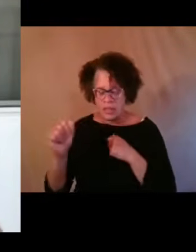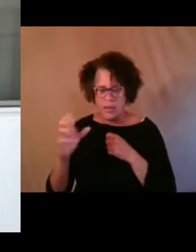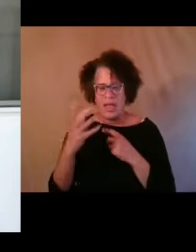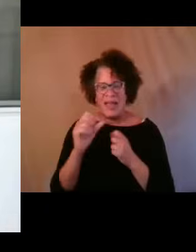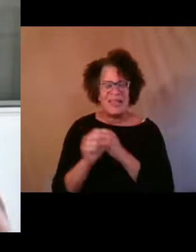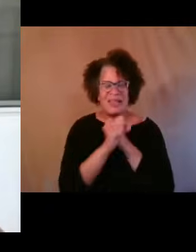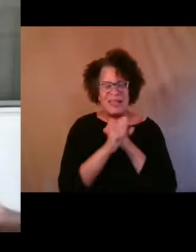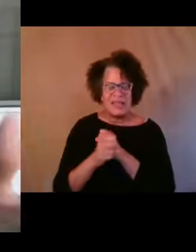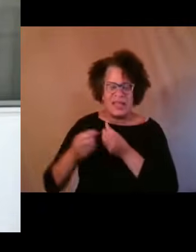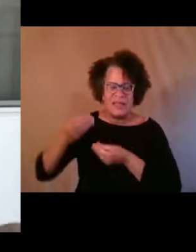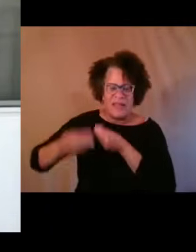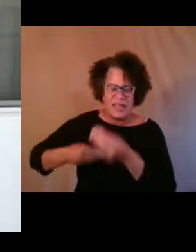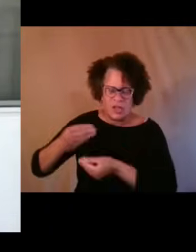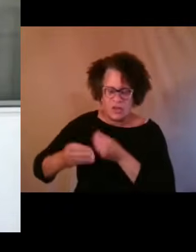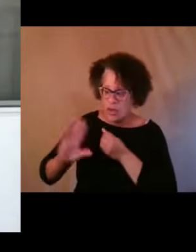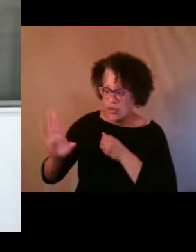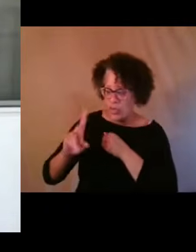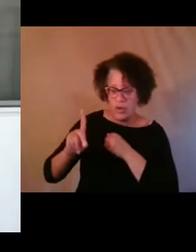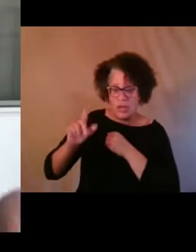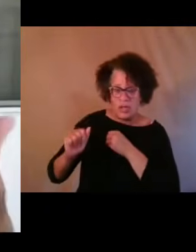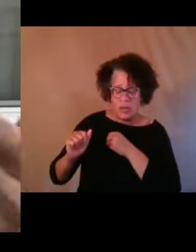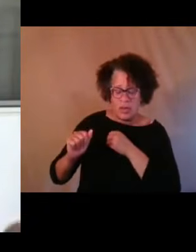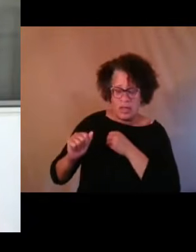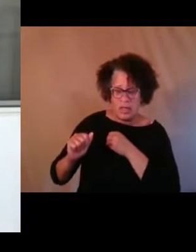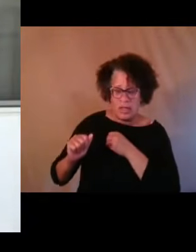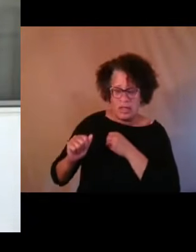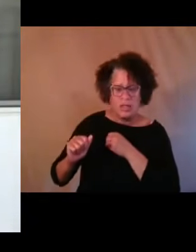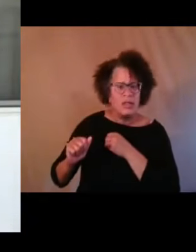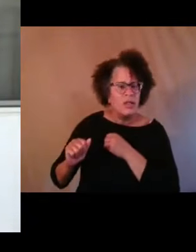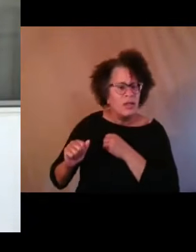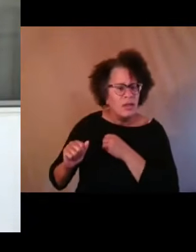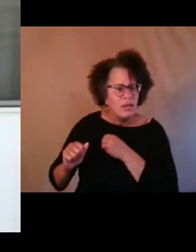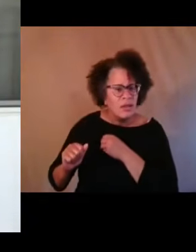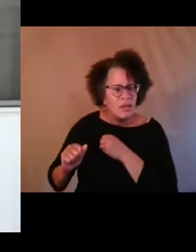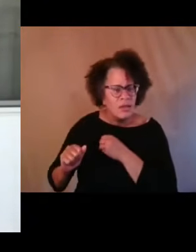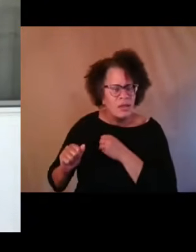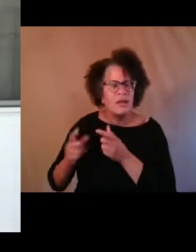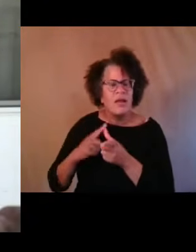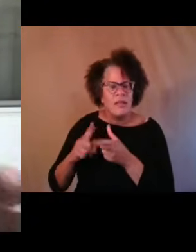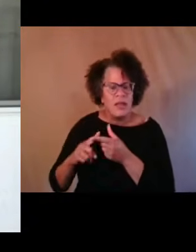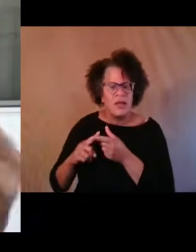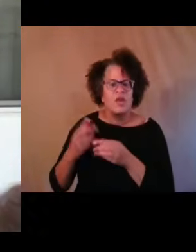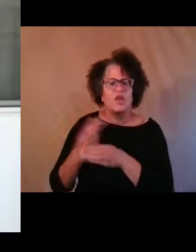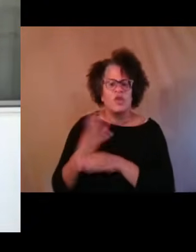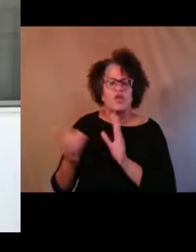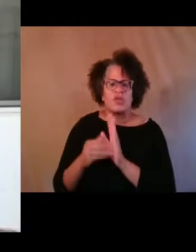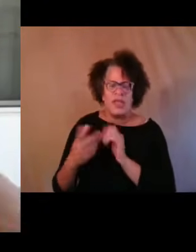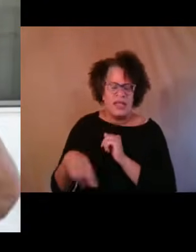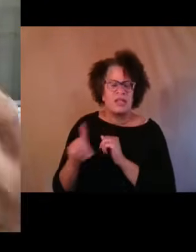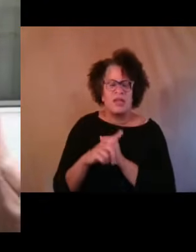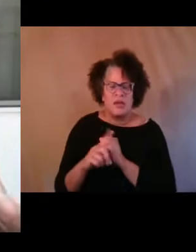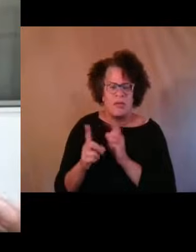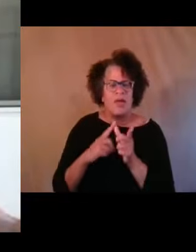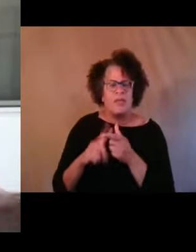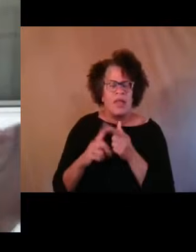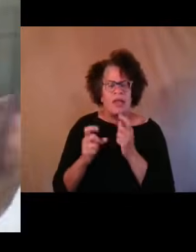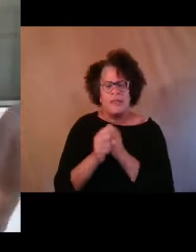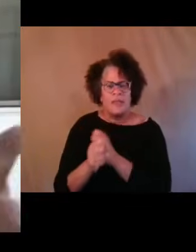whose disability will utilize against them. Under the institution of slavery, we know that it was a child system producing labor,